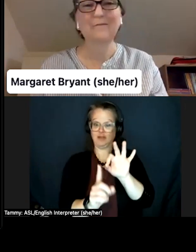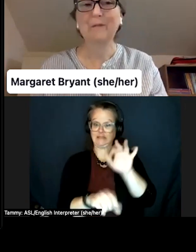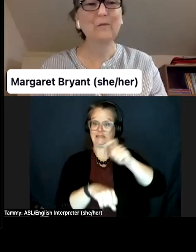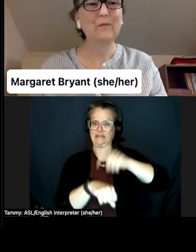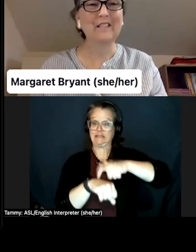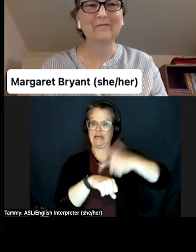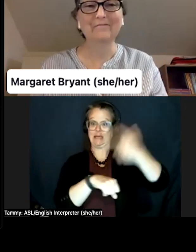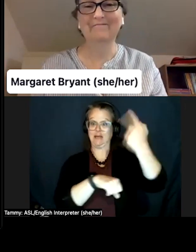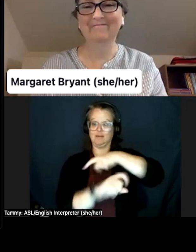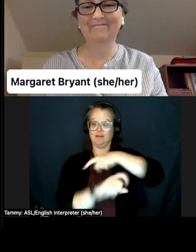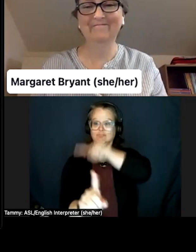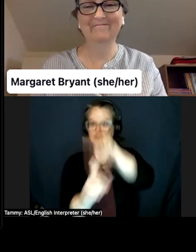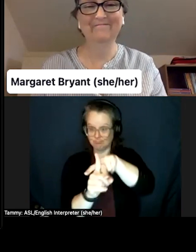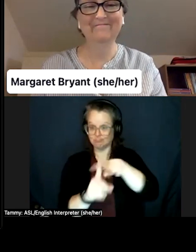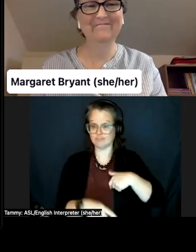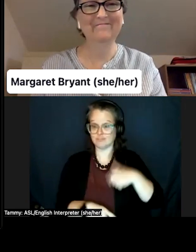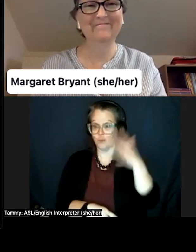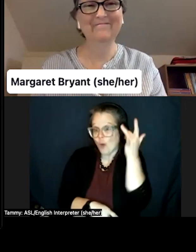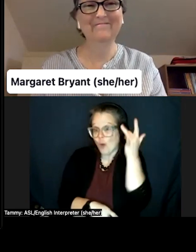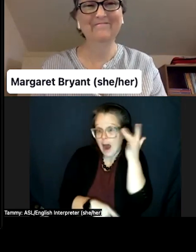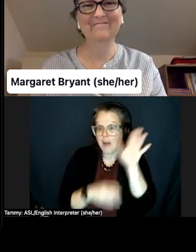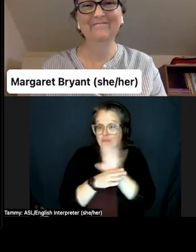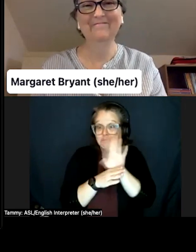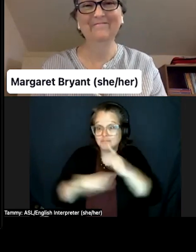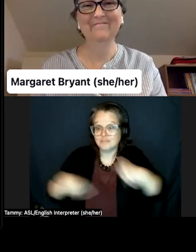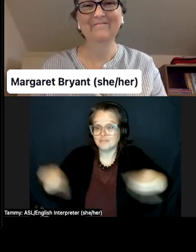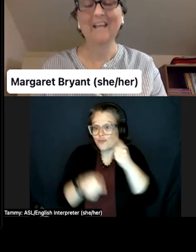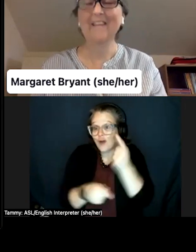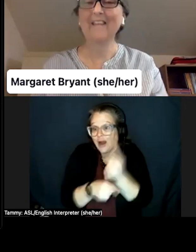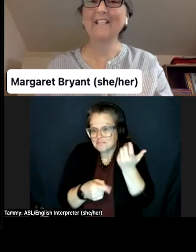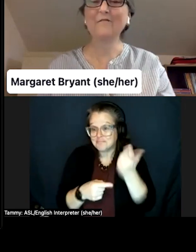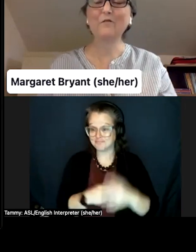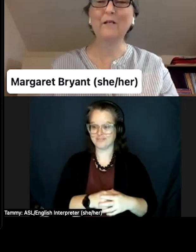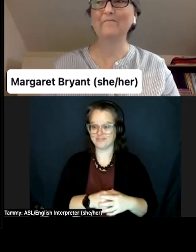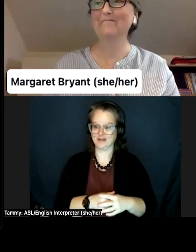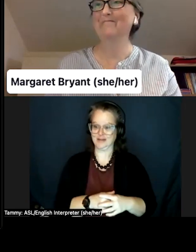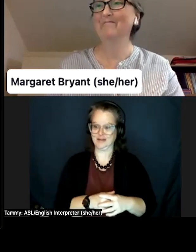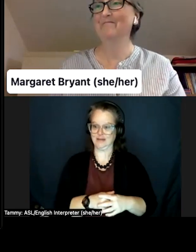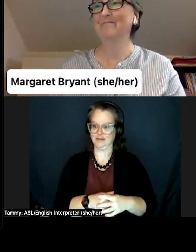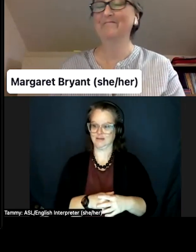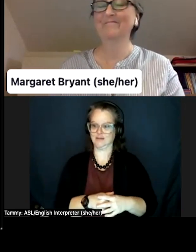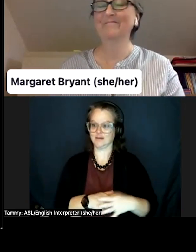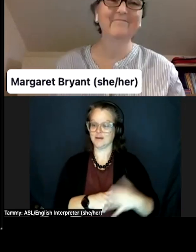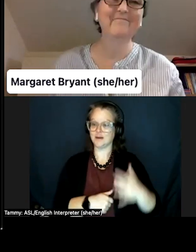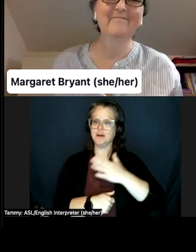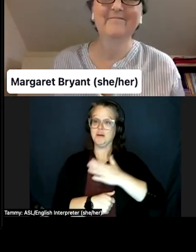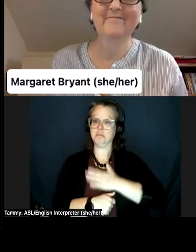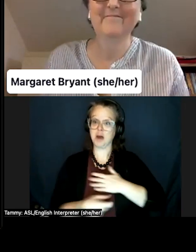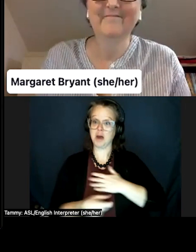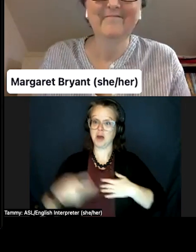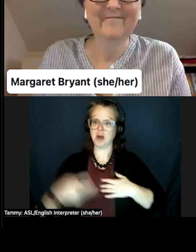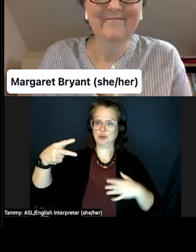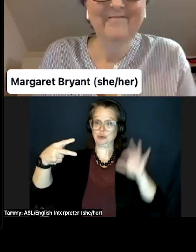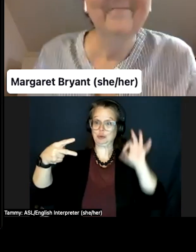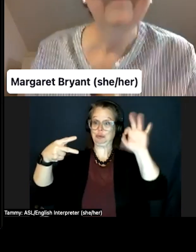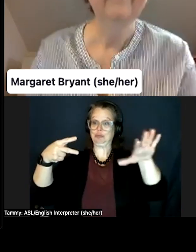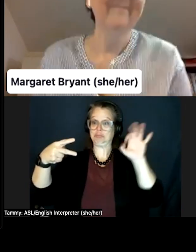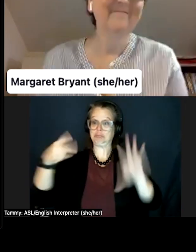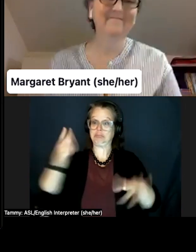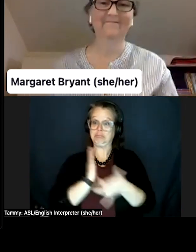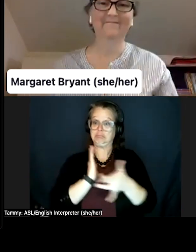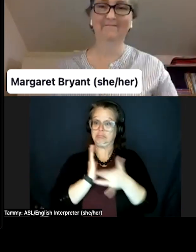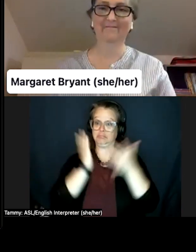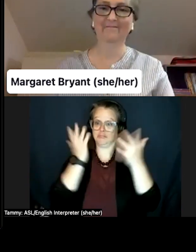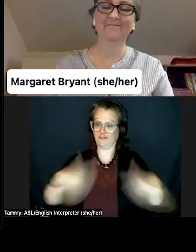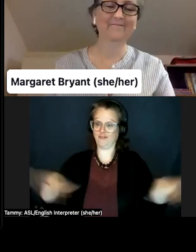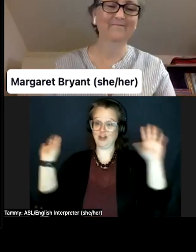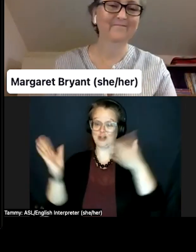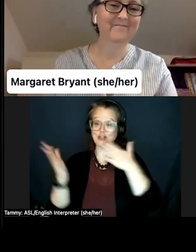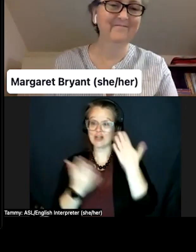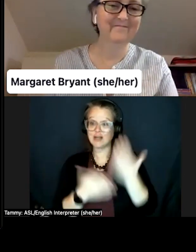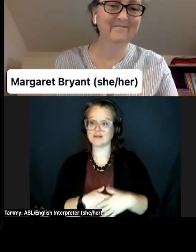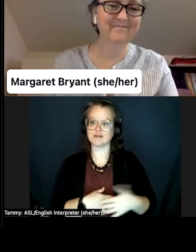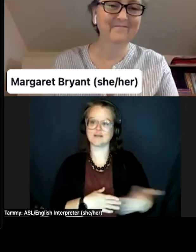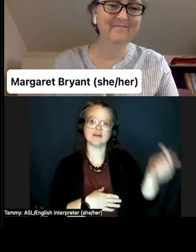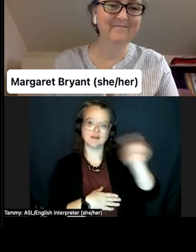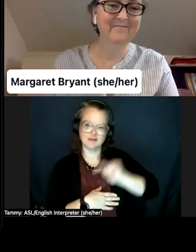people are busy. I think that's it for me. Lauren: Thanks so much, Margaret. Fantastic